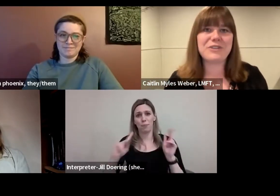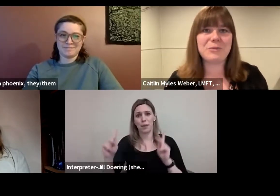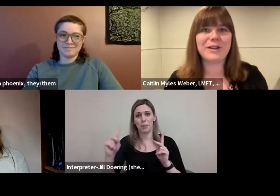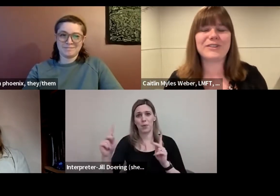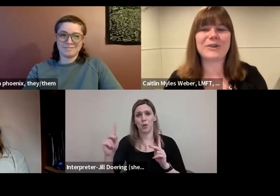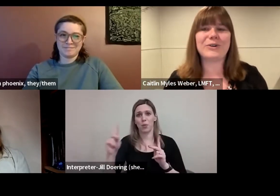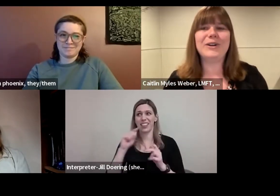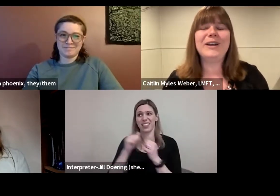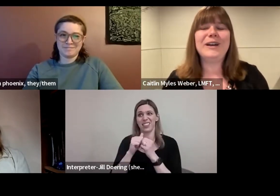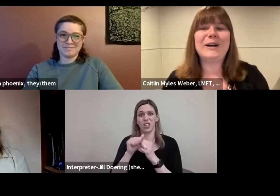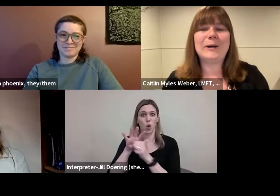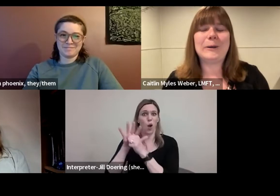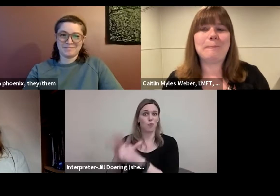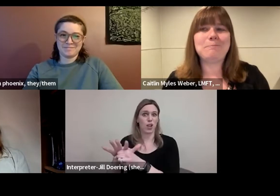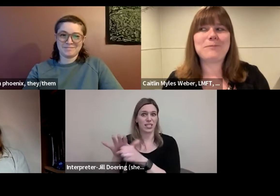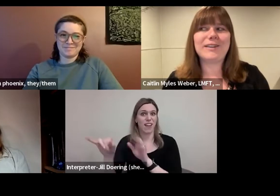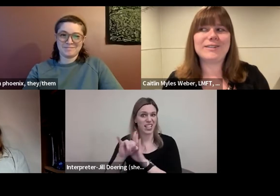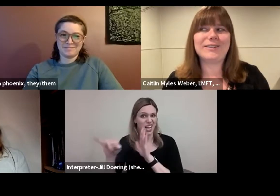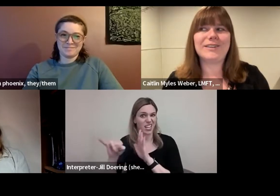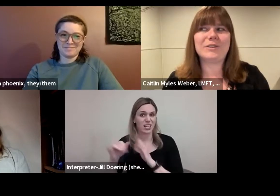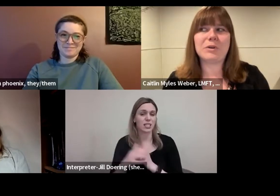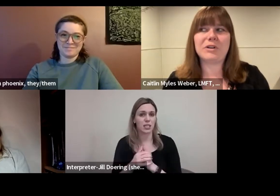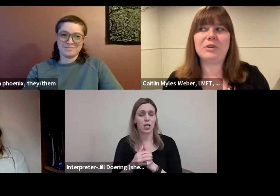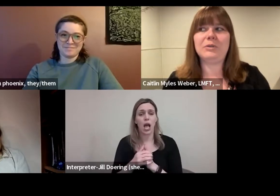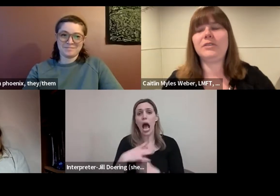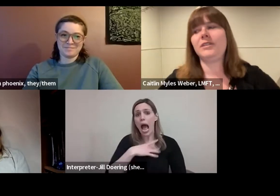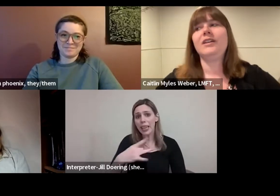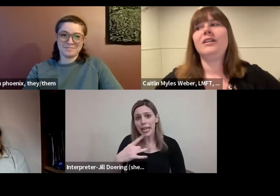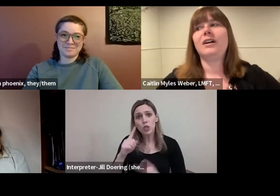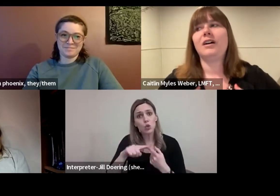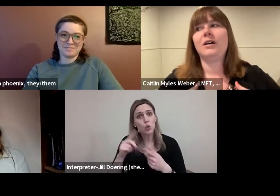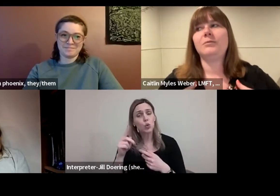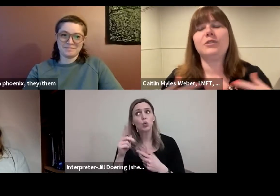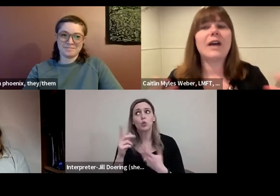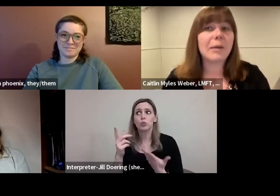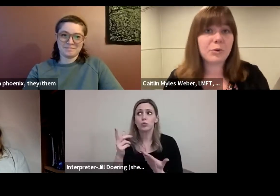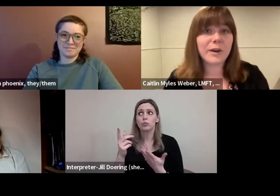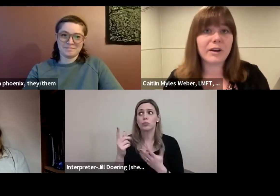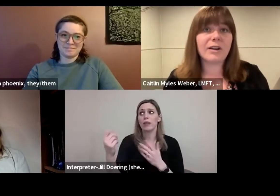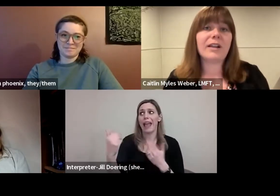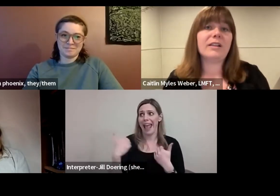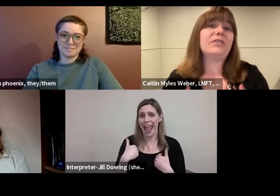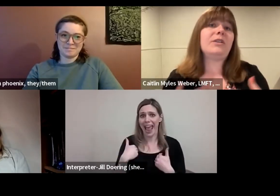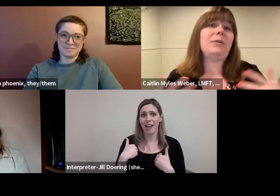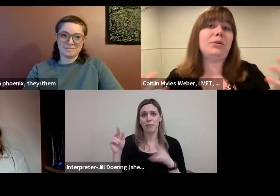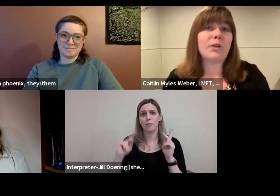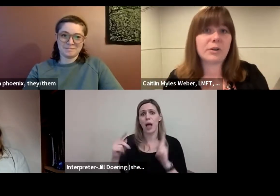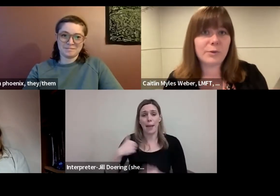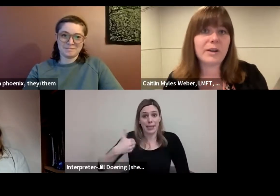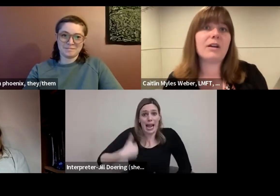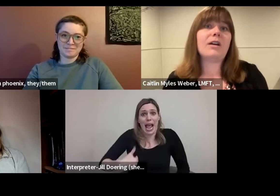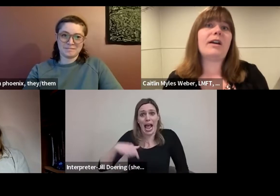if you will, so I like to see someone who's, I'm queer and I love to see people who are queer.